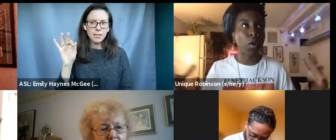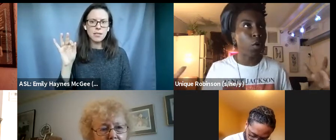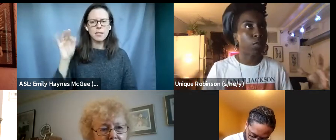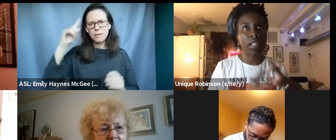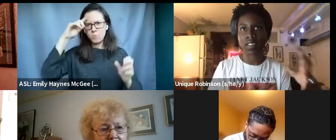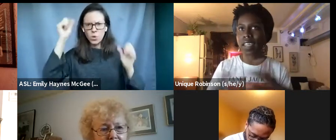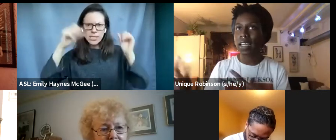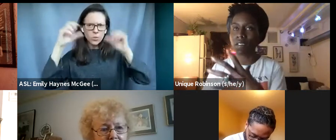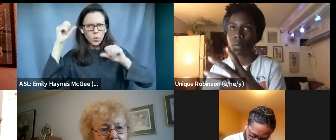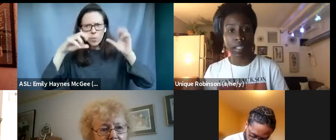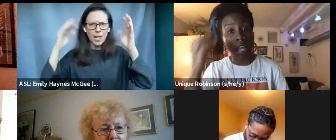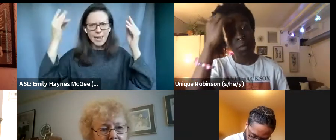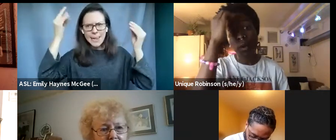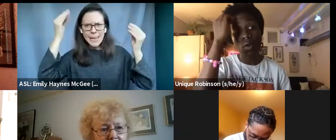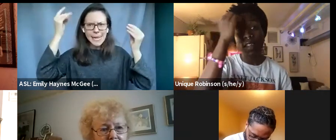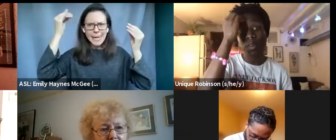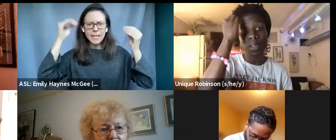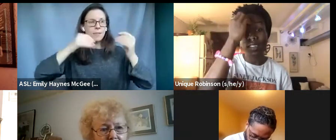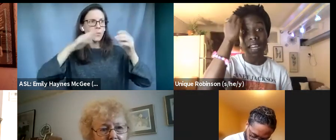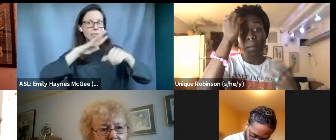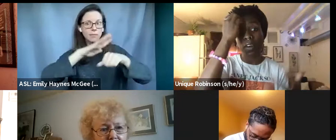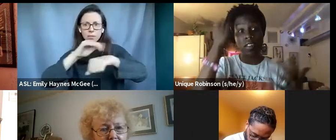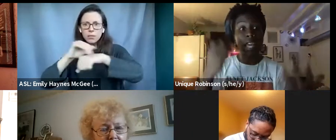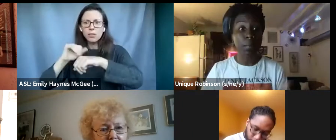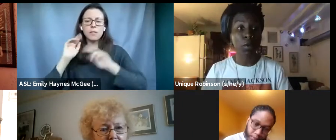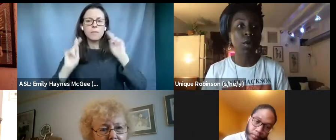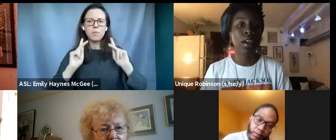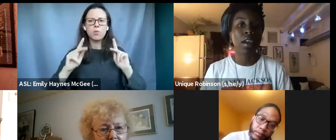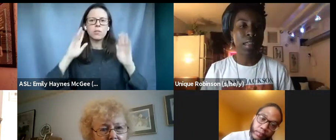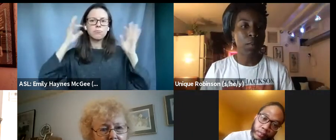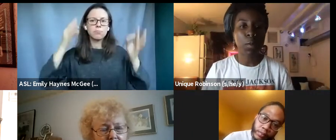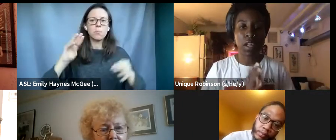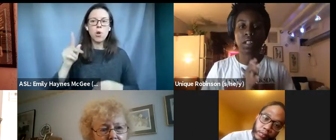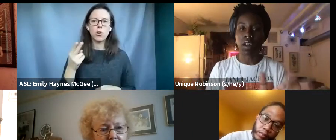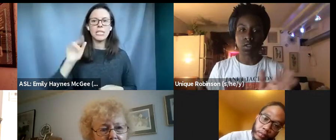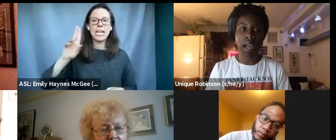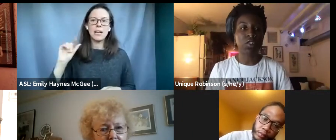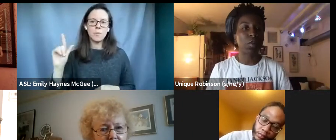mode and getting everyone together mode and then we decided March to April that we were going to launch, right?